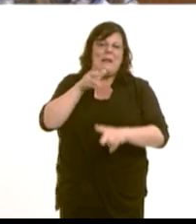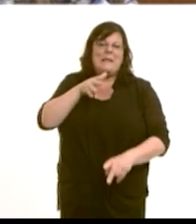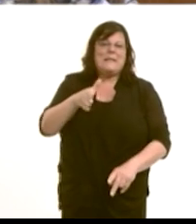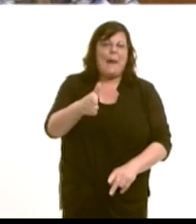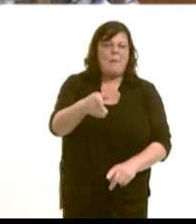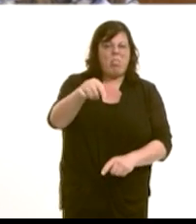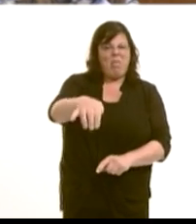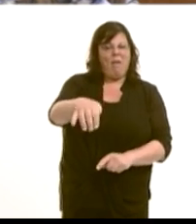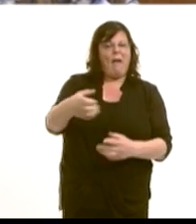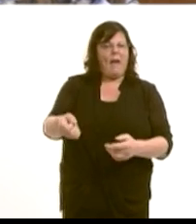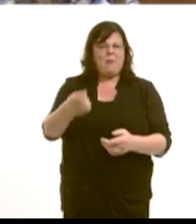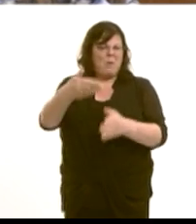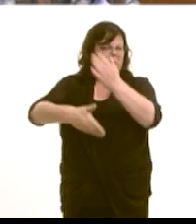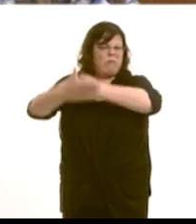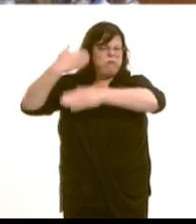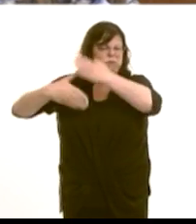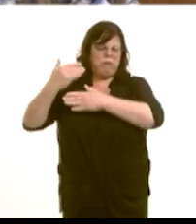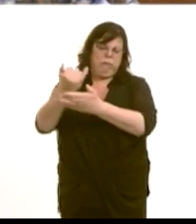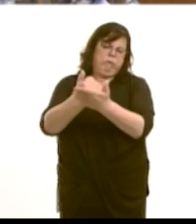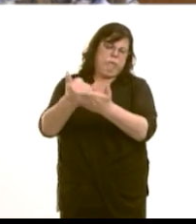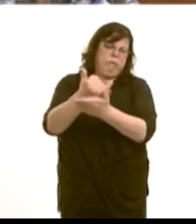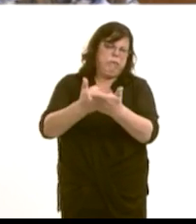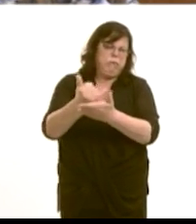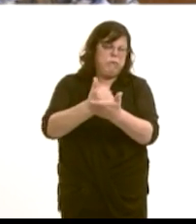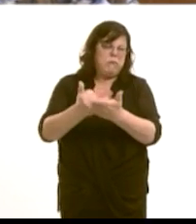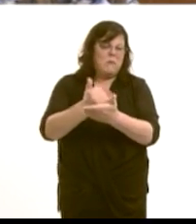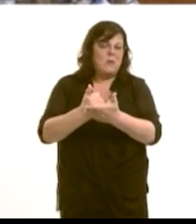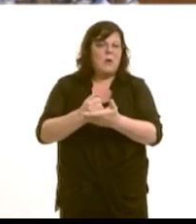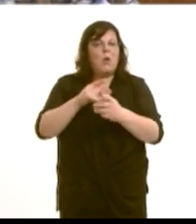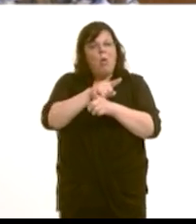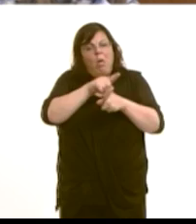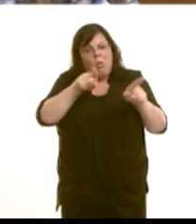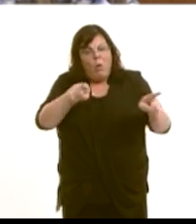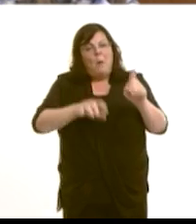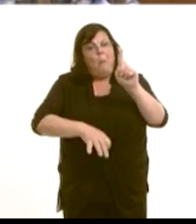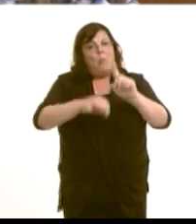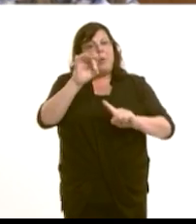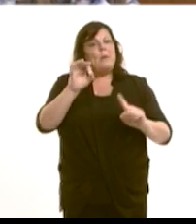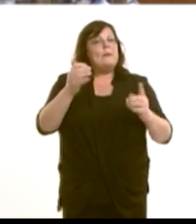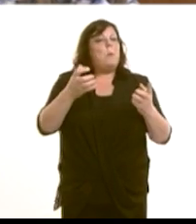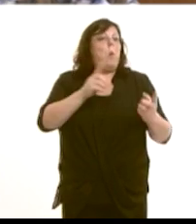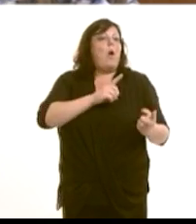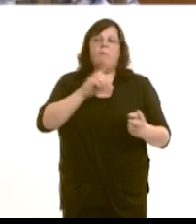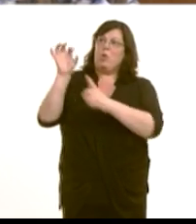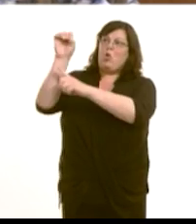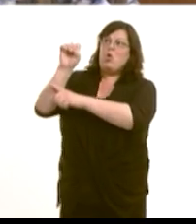30 years ago as the river was so polluted. Much of that drive has actually come from Europe, in order to make sure that the UK